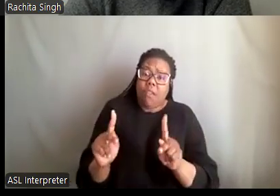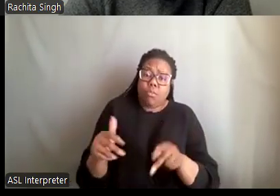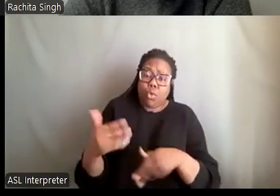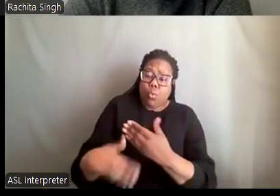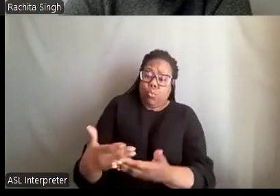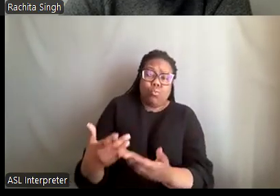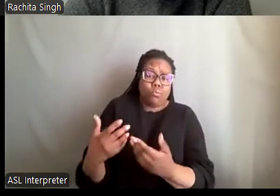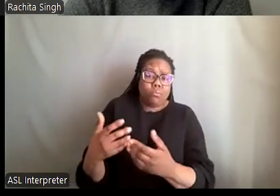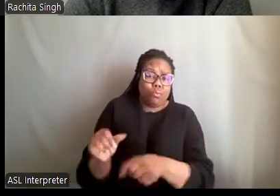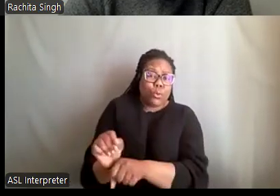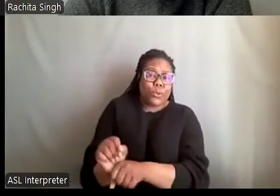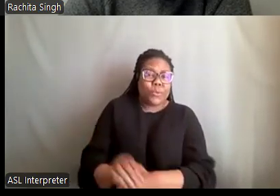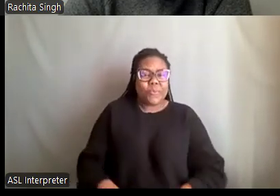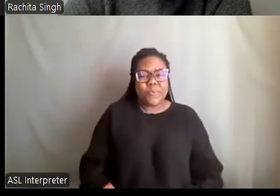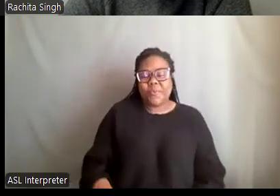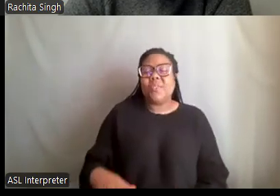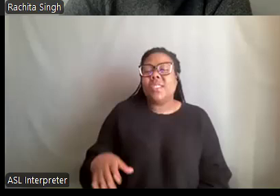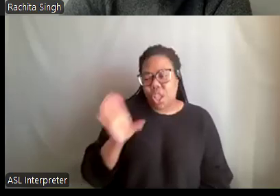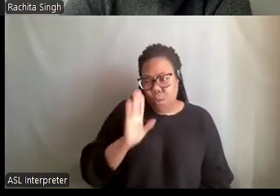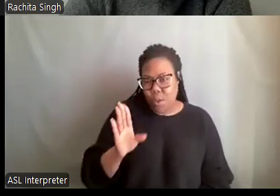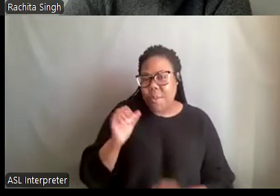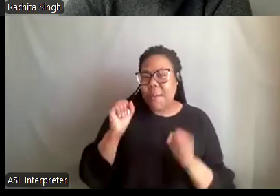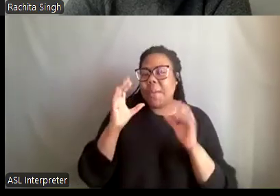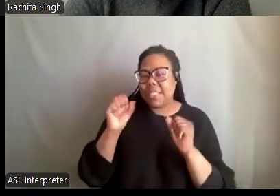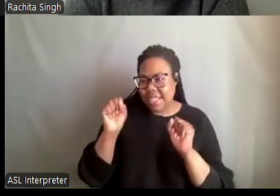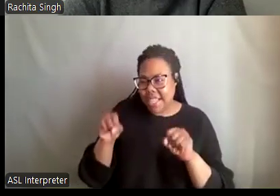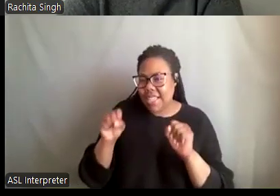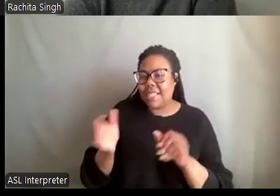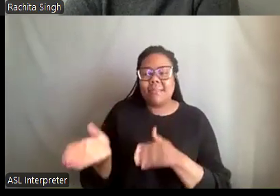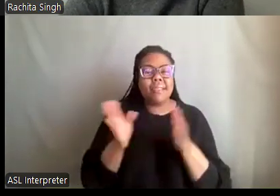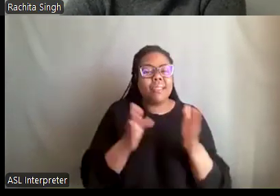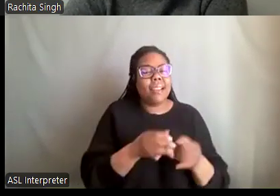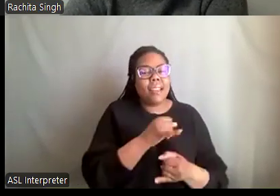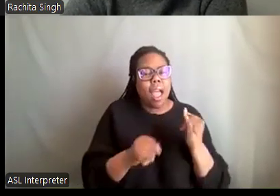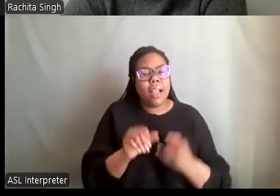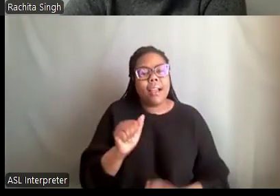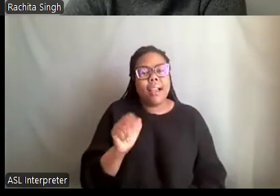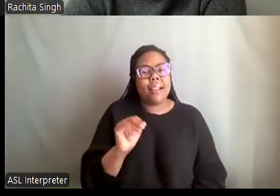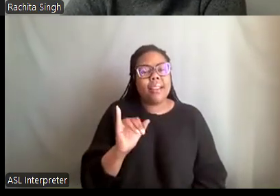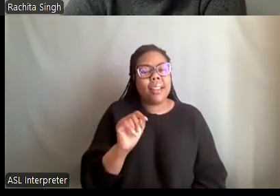amazing. Just give it a chance . » JESSICA LEHMAN: We're going to be amazing. Yes. Anita, you